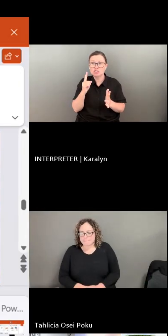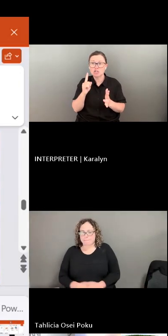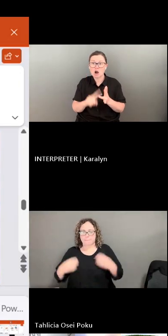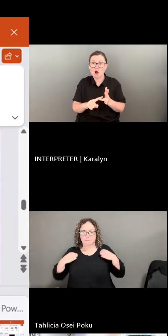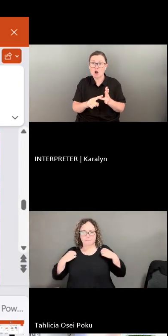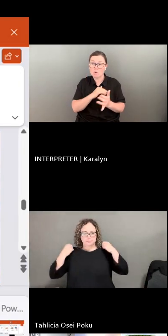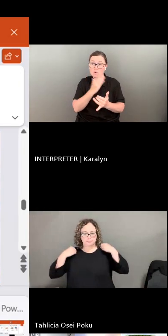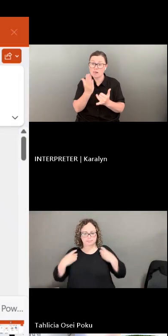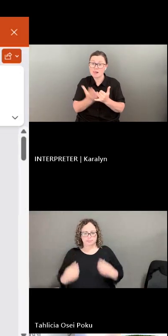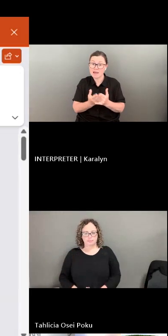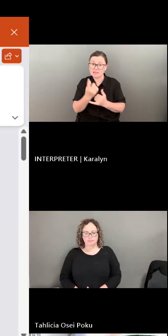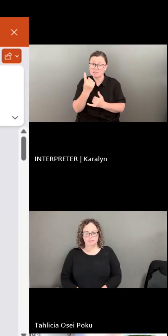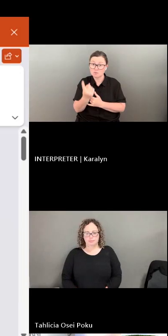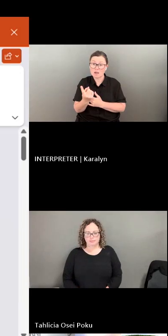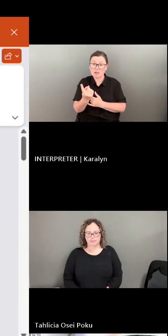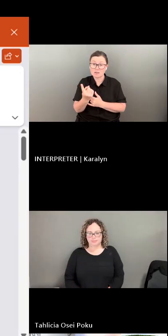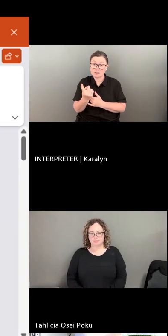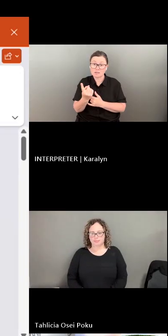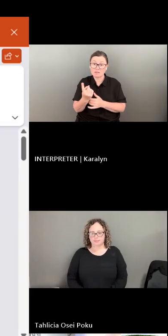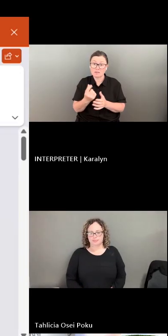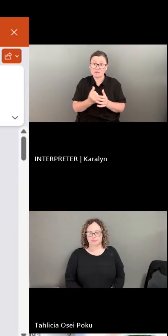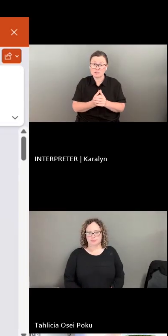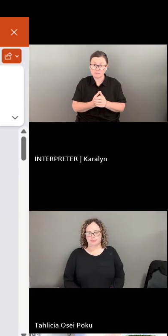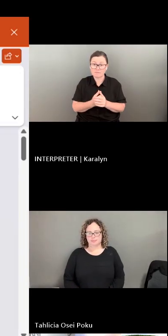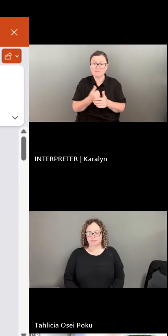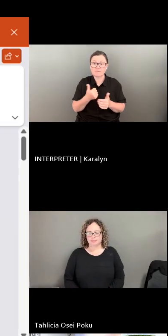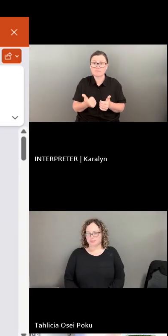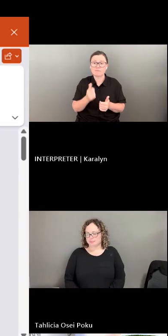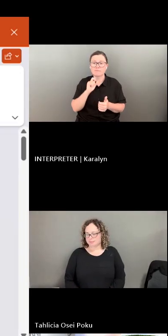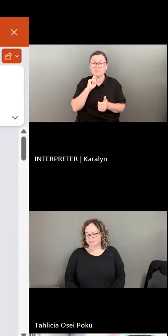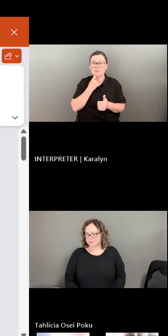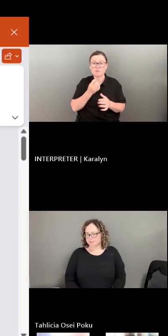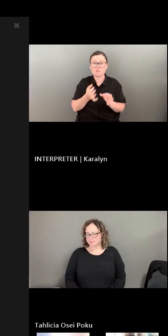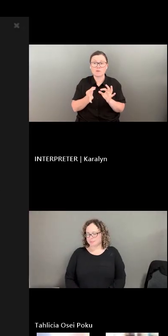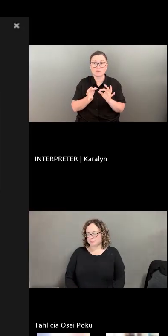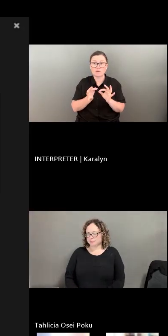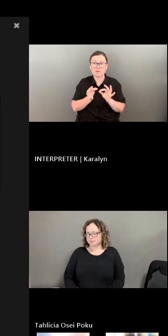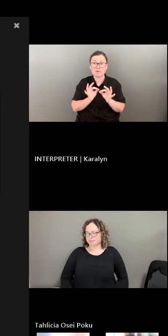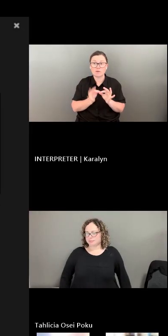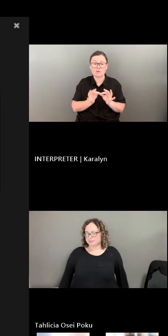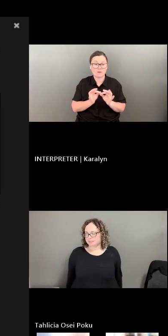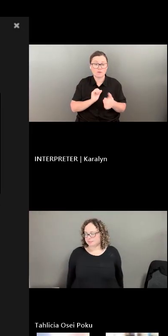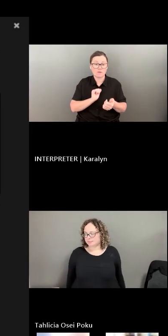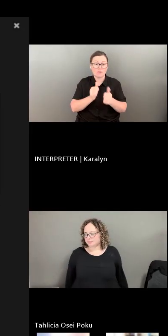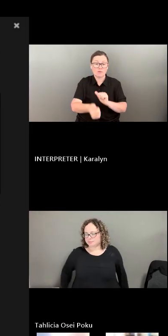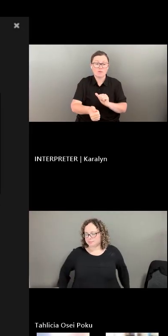Okay. Sorry. I will get that. Oh.